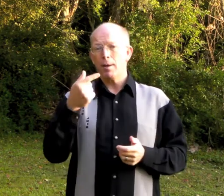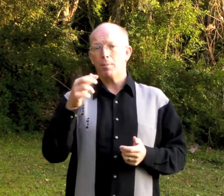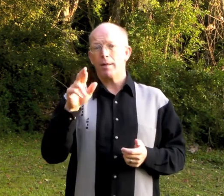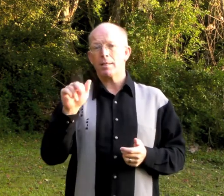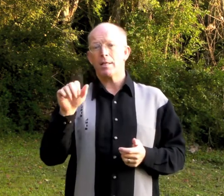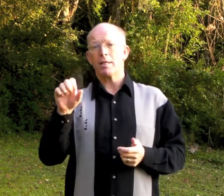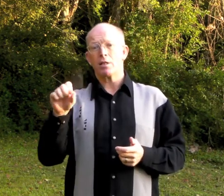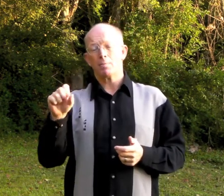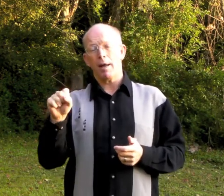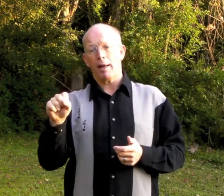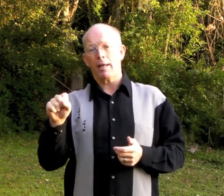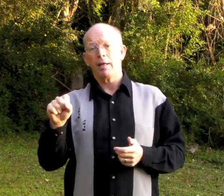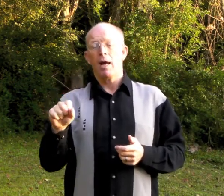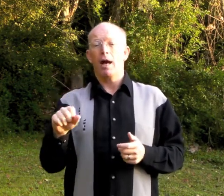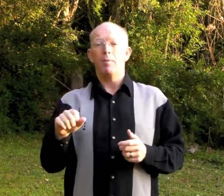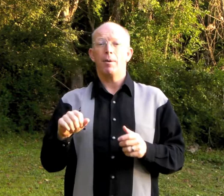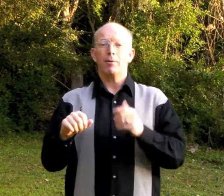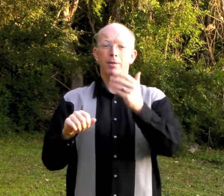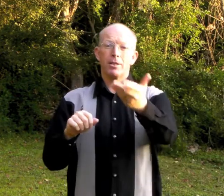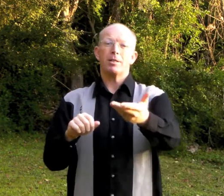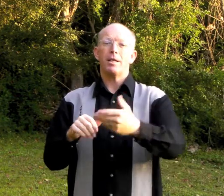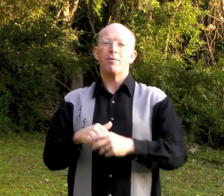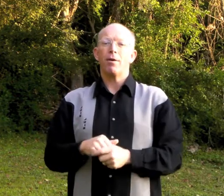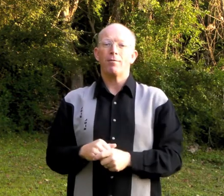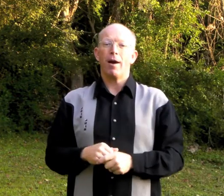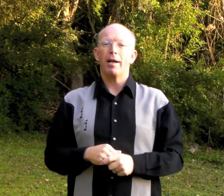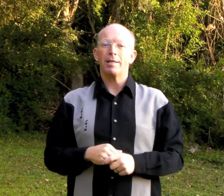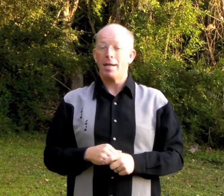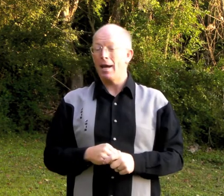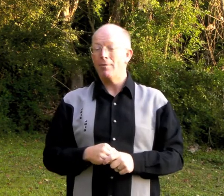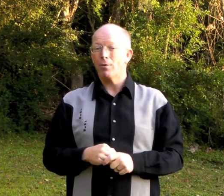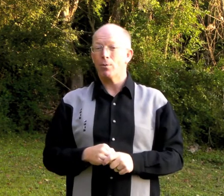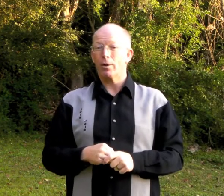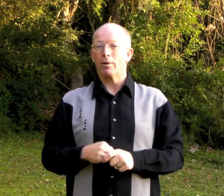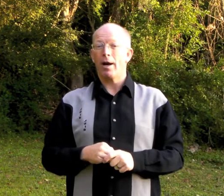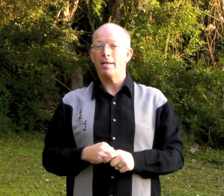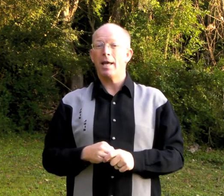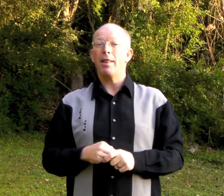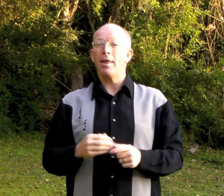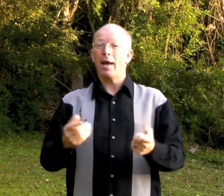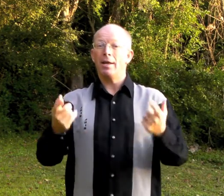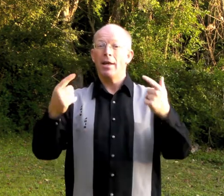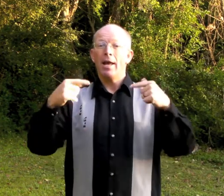Many places just spell it. But I want you to see if you can find a sign for the word GRASS and then